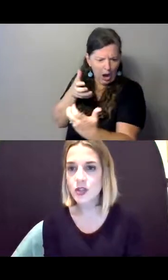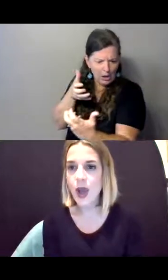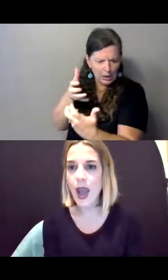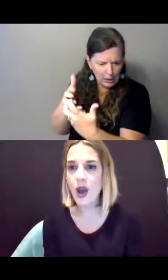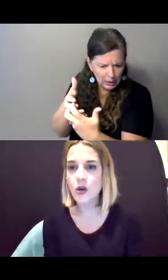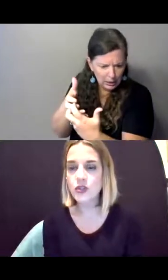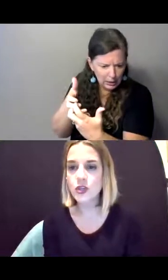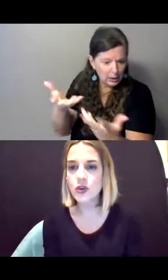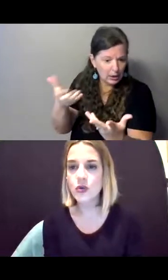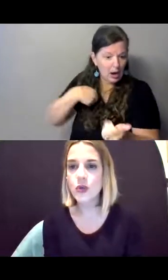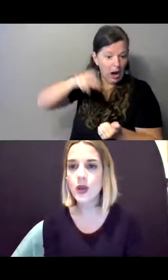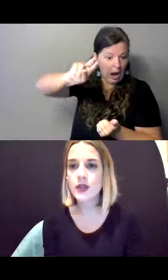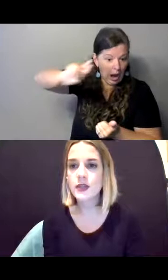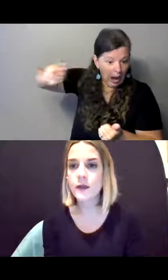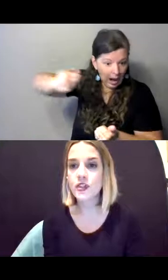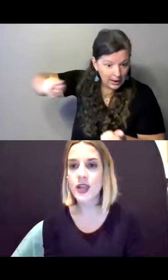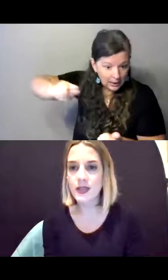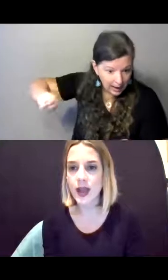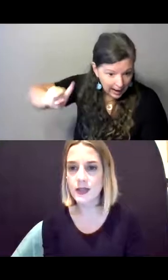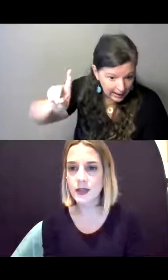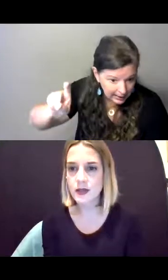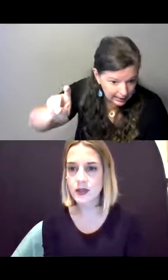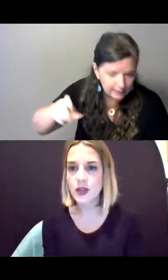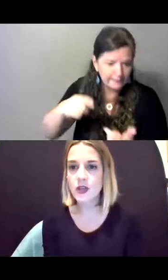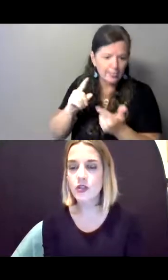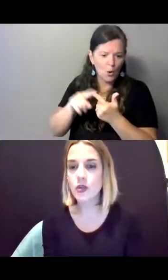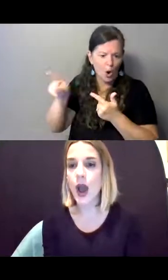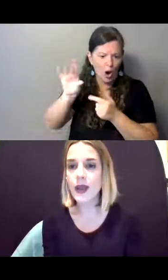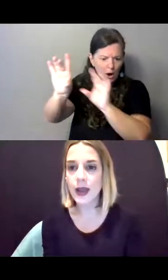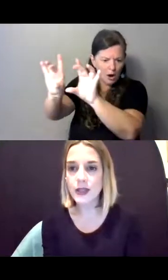So, how do you differentiate that? Do you highlight,